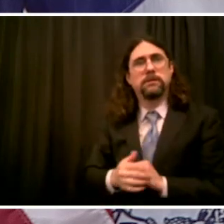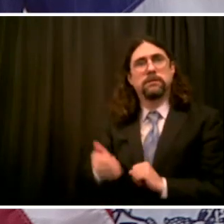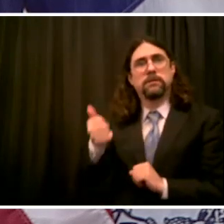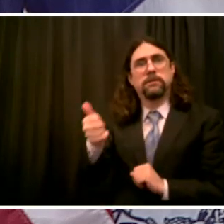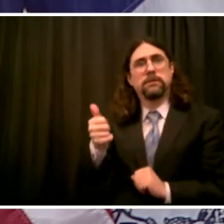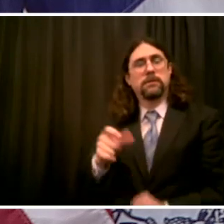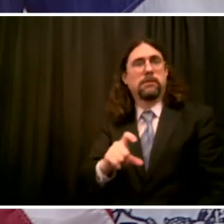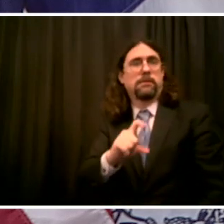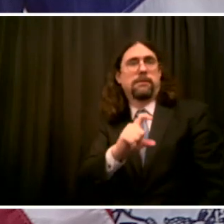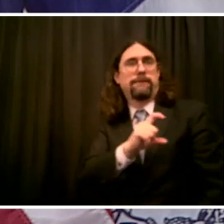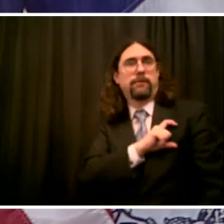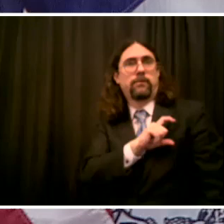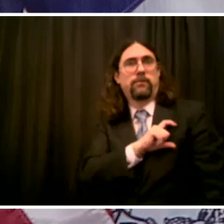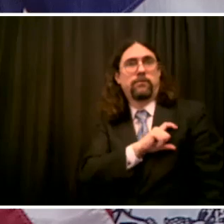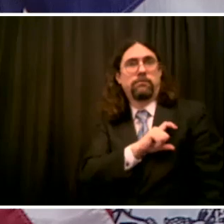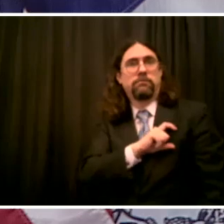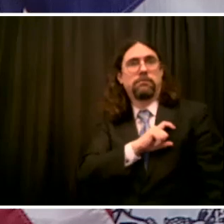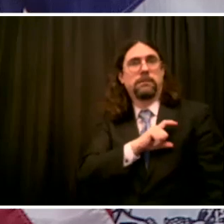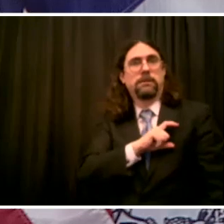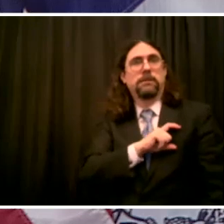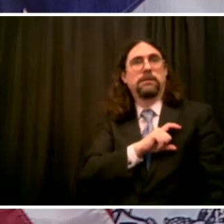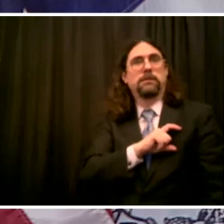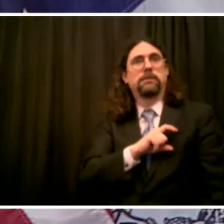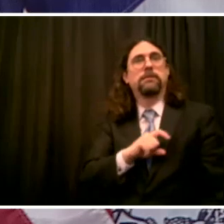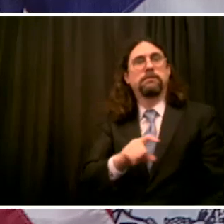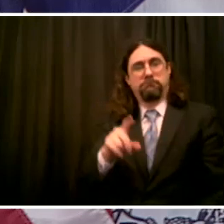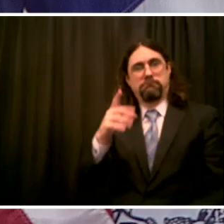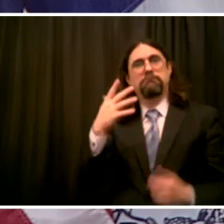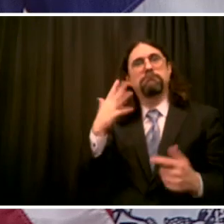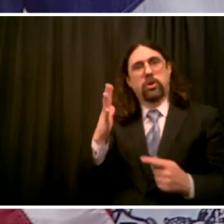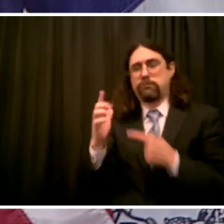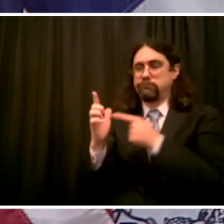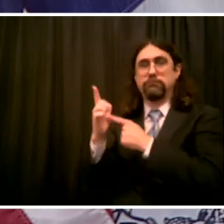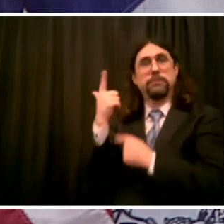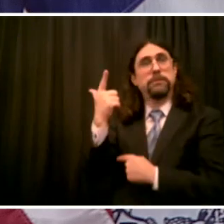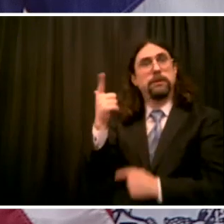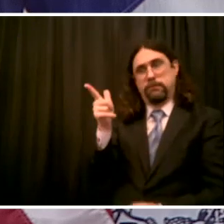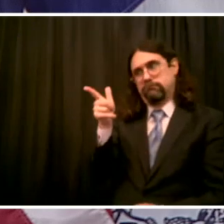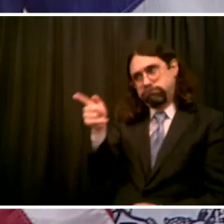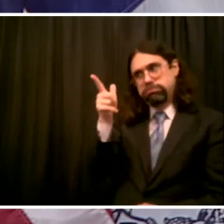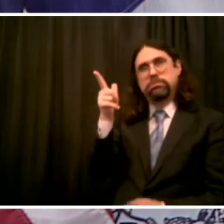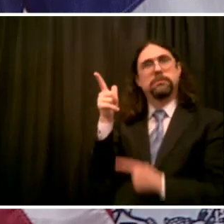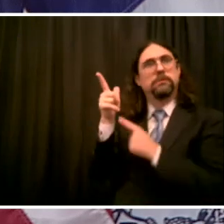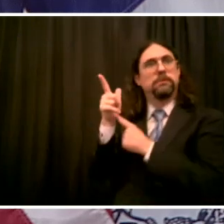OFFICER DISCHAEDRG A FIREARM.